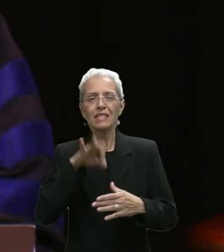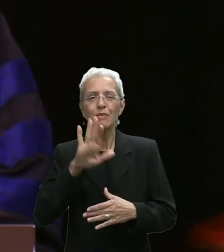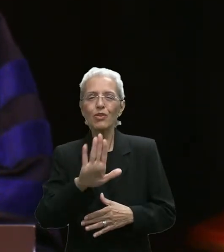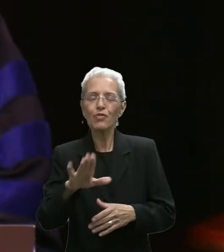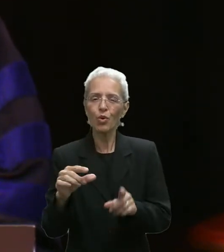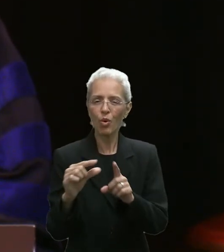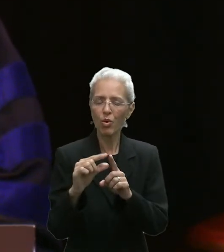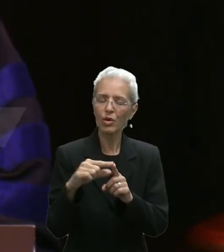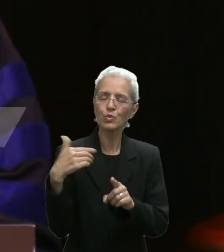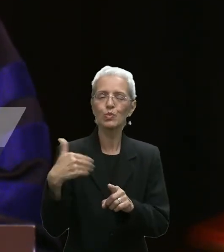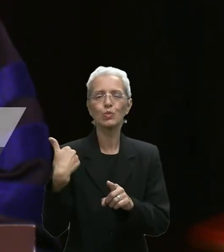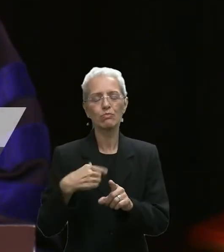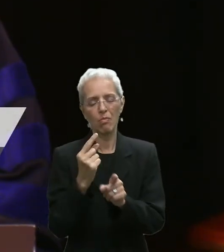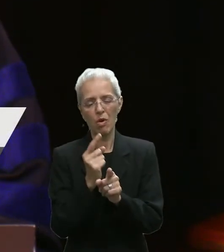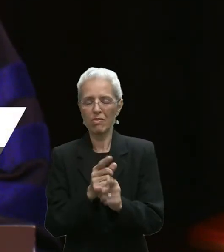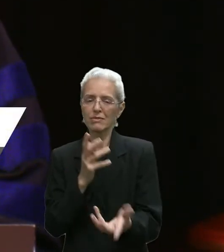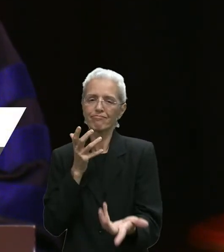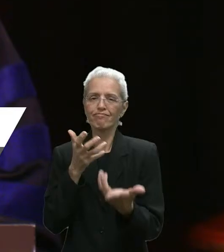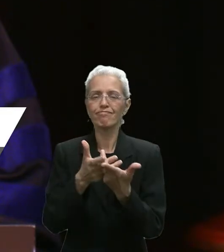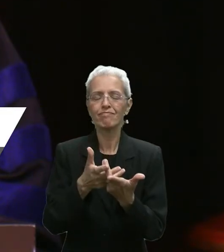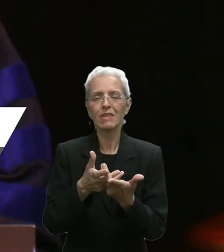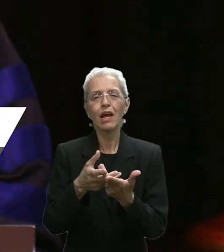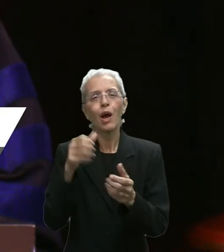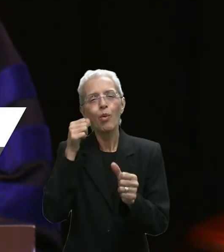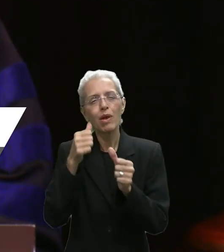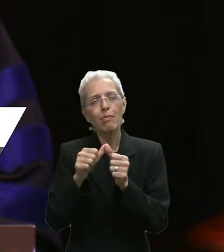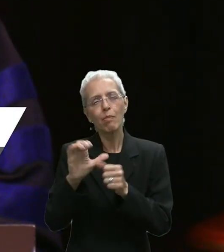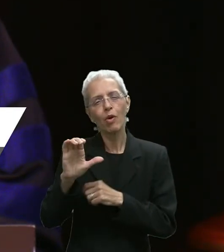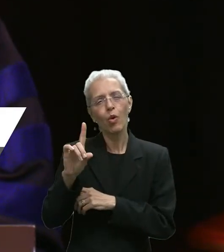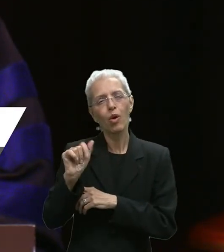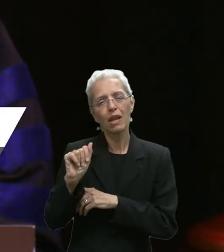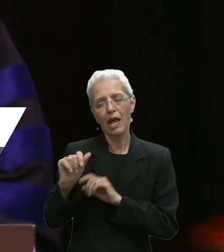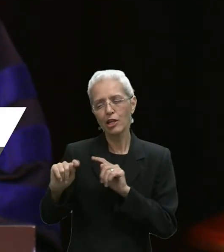In my language with the Coeur d’Alene people,